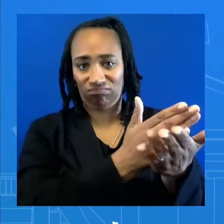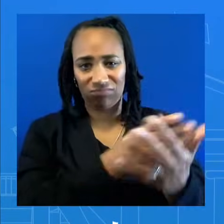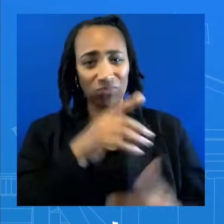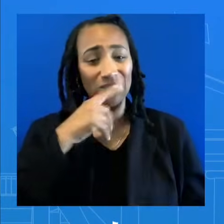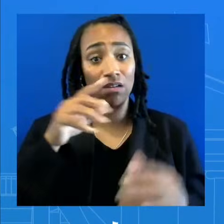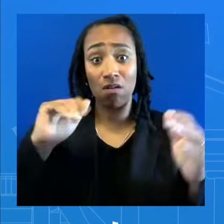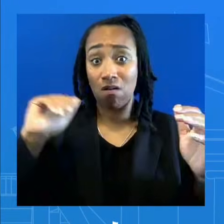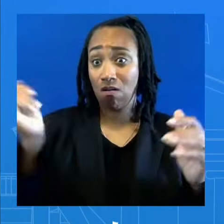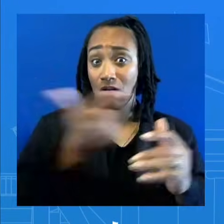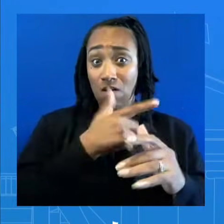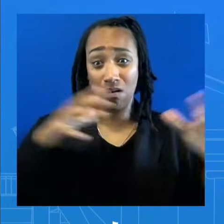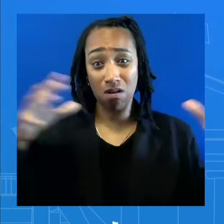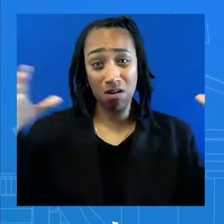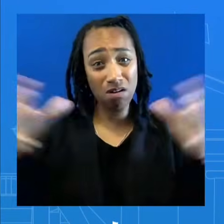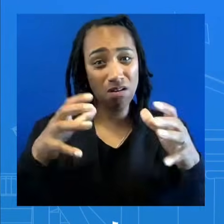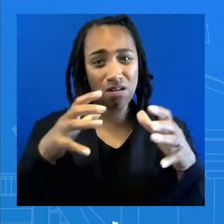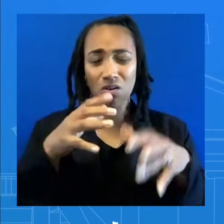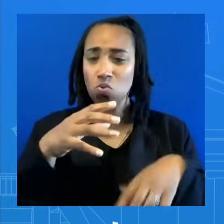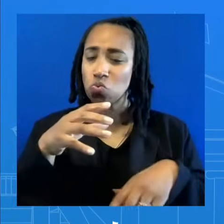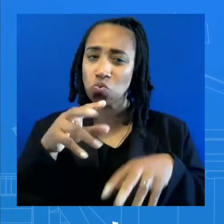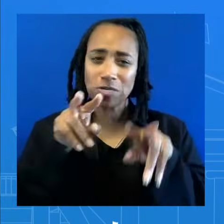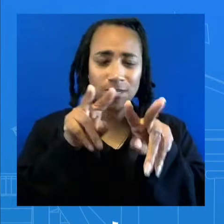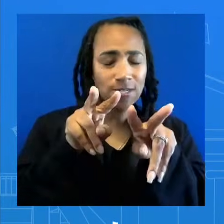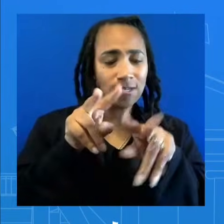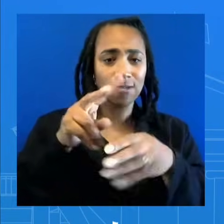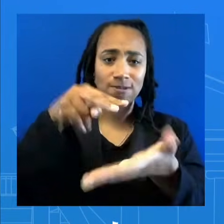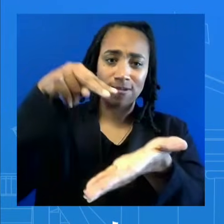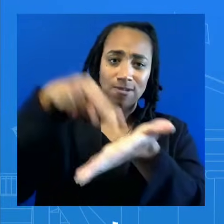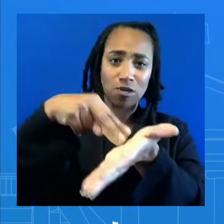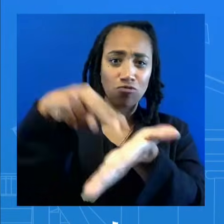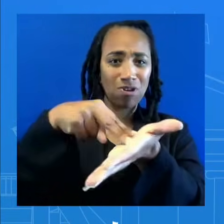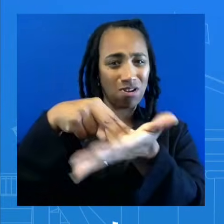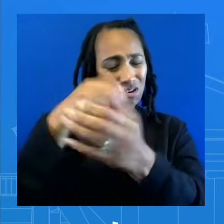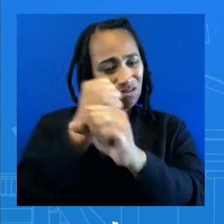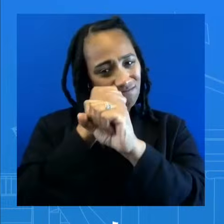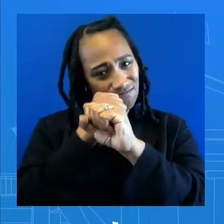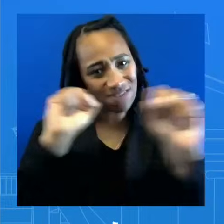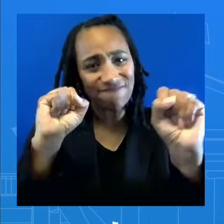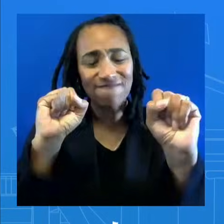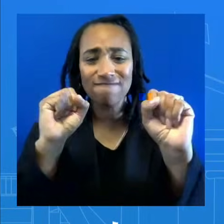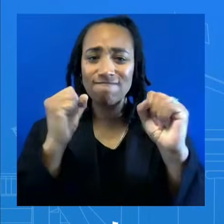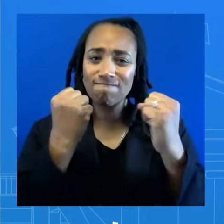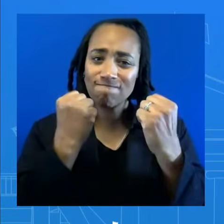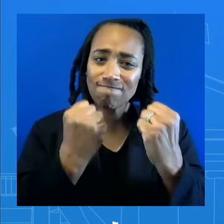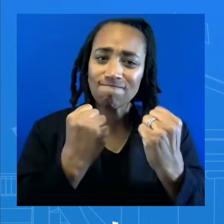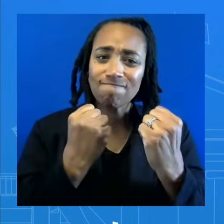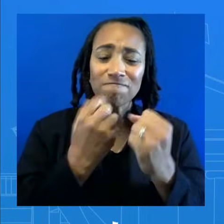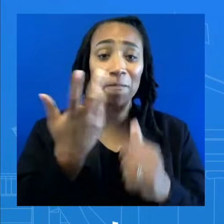and, most importantly, that we continue to make progress toward closing a hostage release and ceasefire deal in Gaza